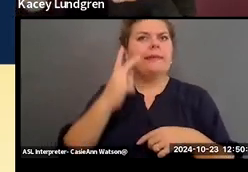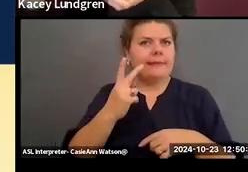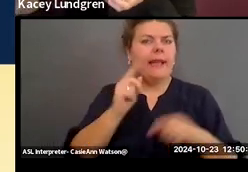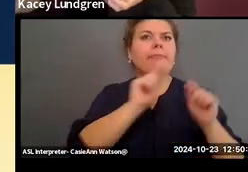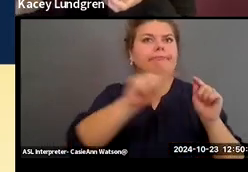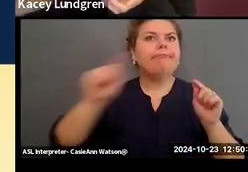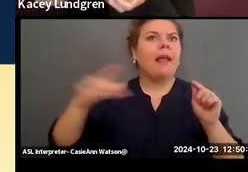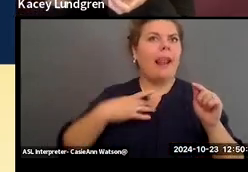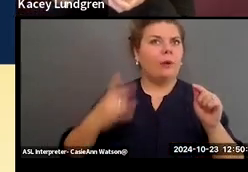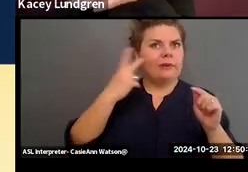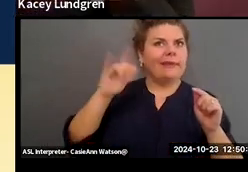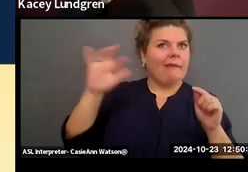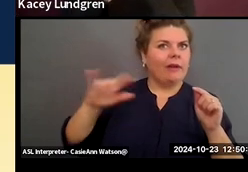like to see the finger spelling more often.